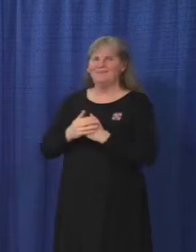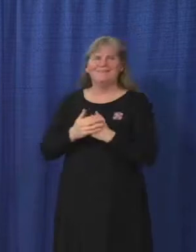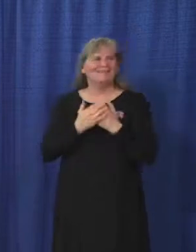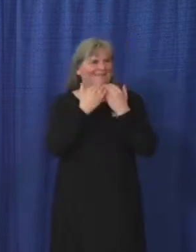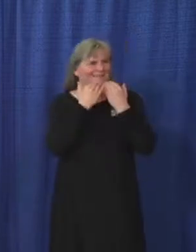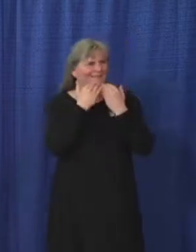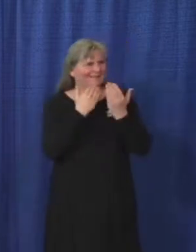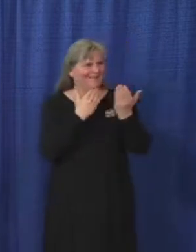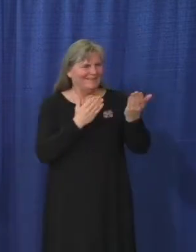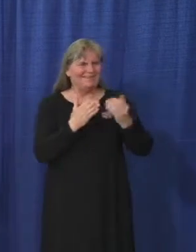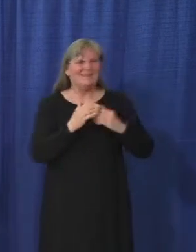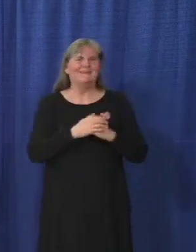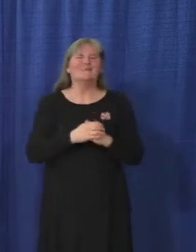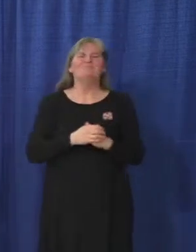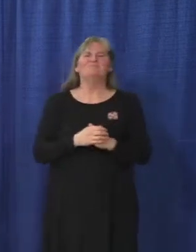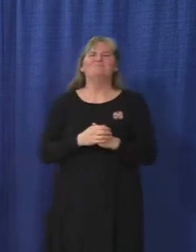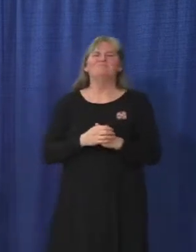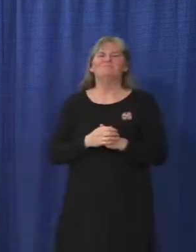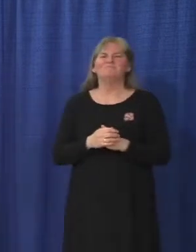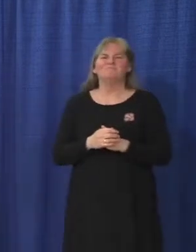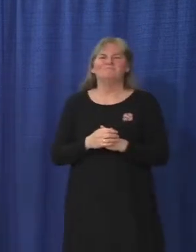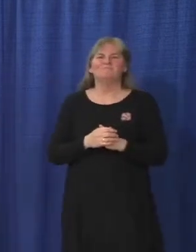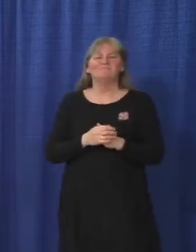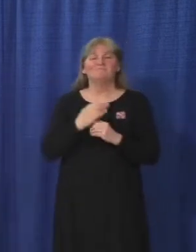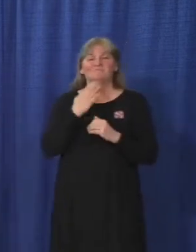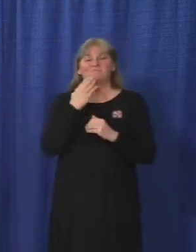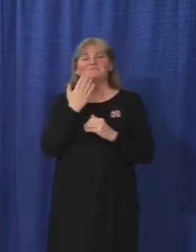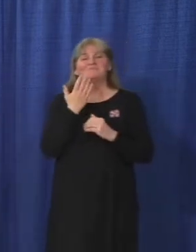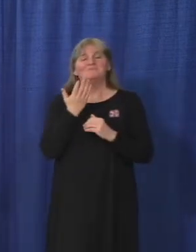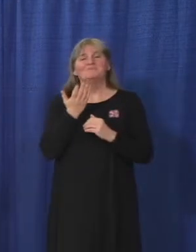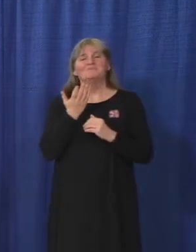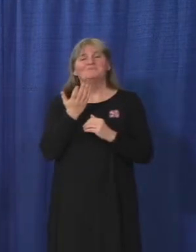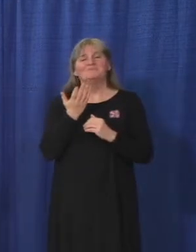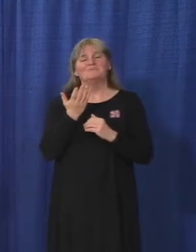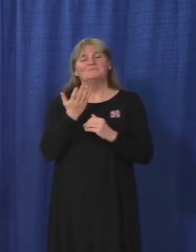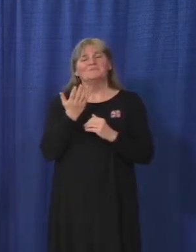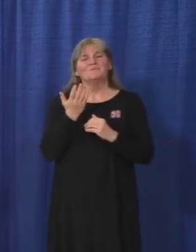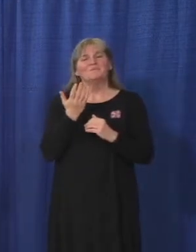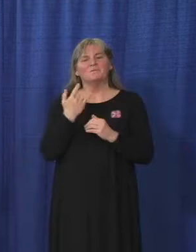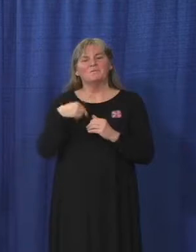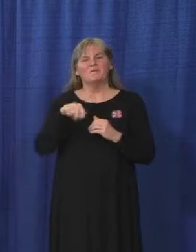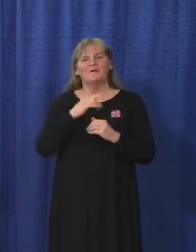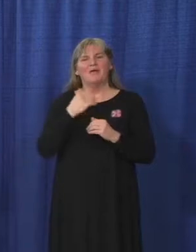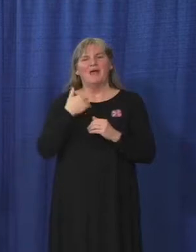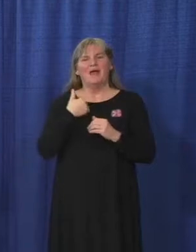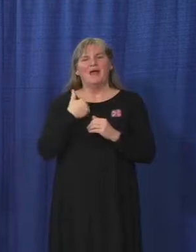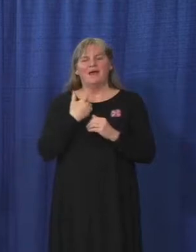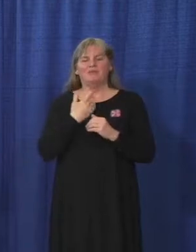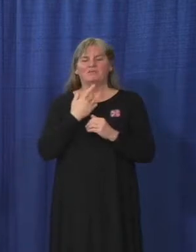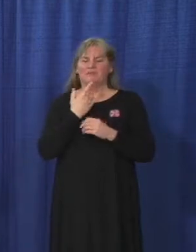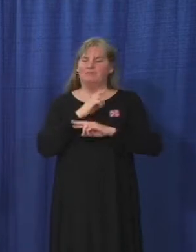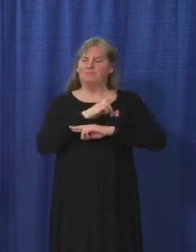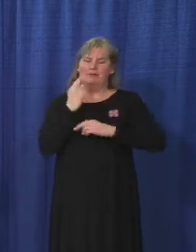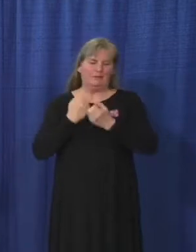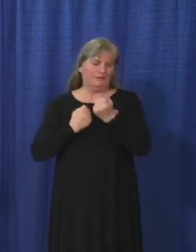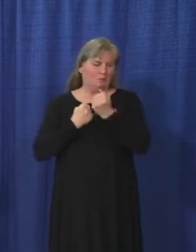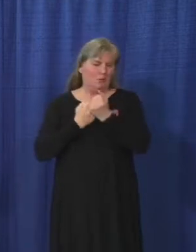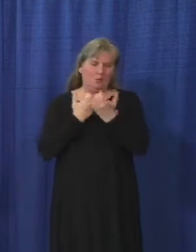As we've had to deal with the economy and support the economy we've had a monitor in adaptive